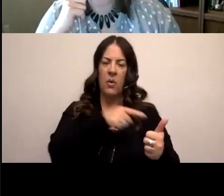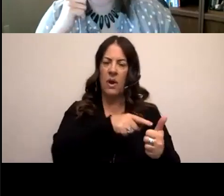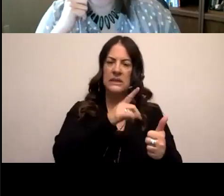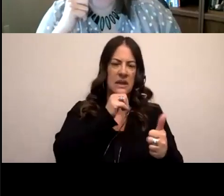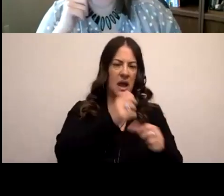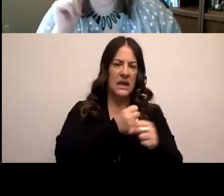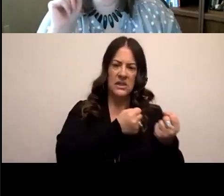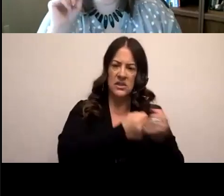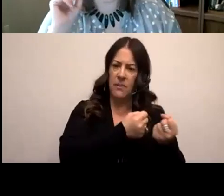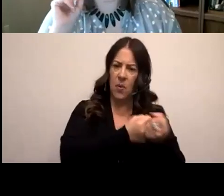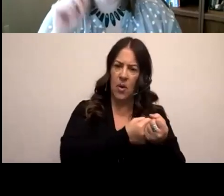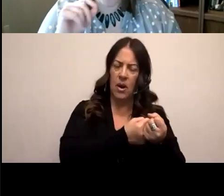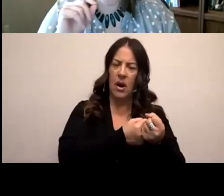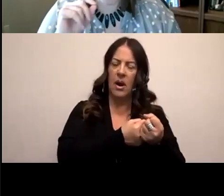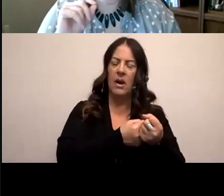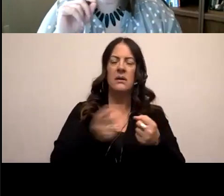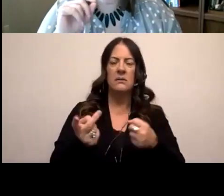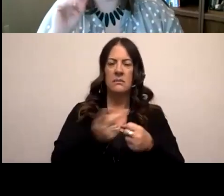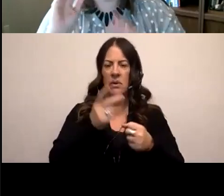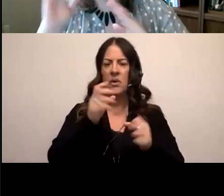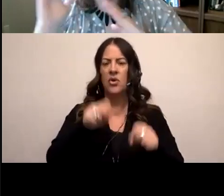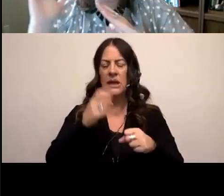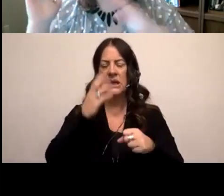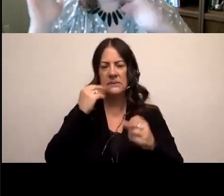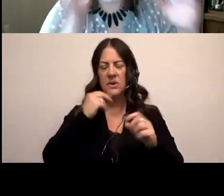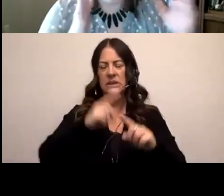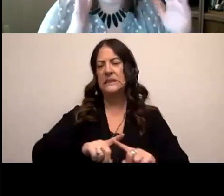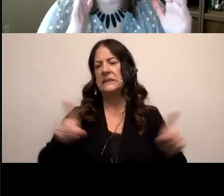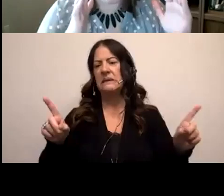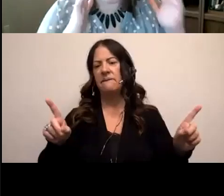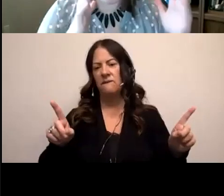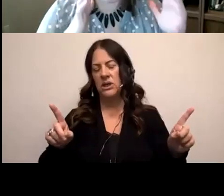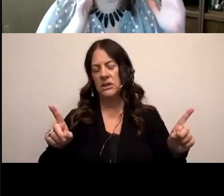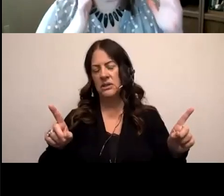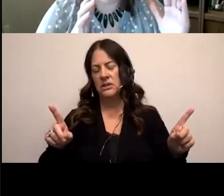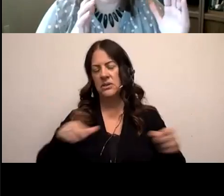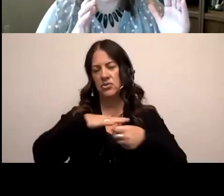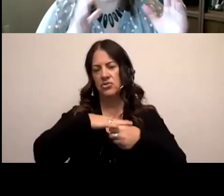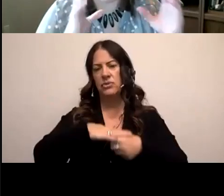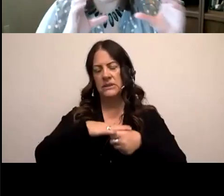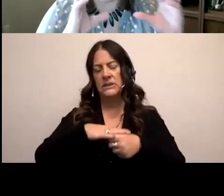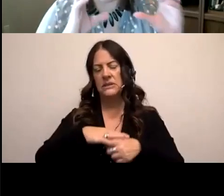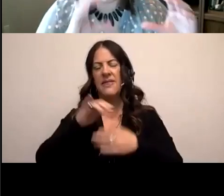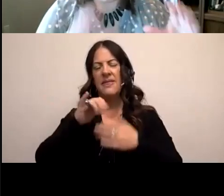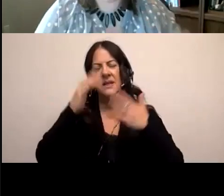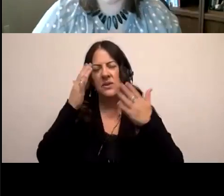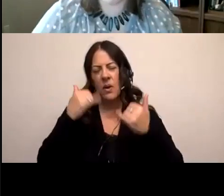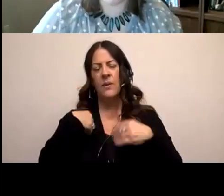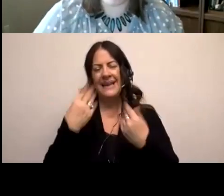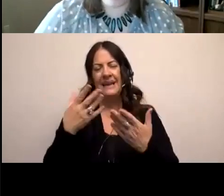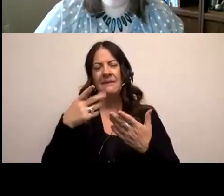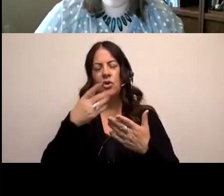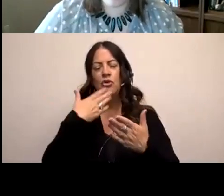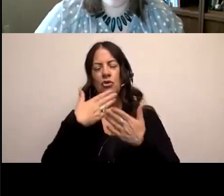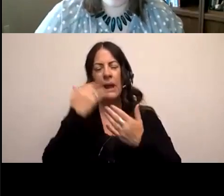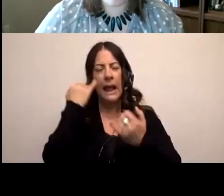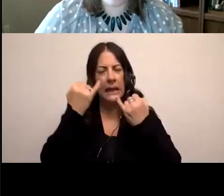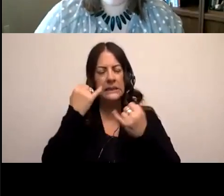TODAY IS STRATEGIES SO WE CAN KEEP FAMILIES IN THIS TOLERABLE AND LEVEL OF STRESS. WE'RE